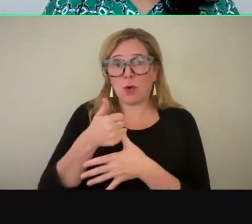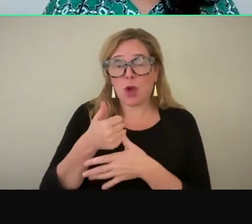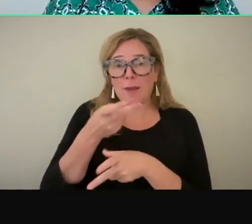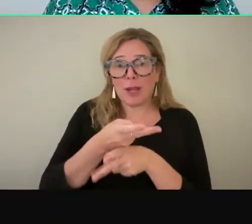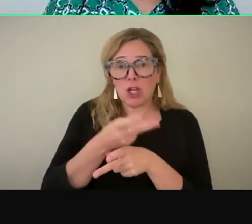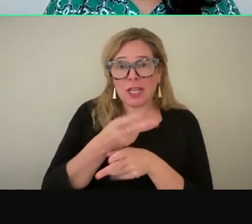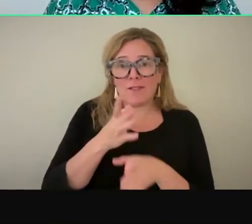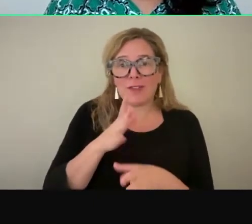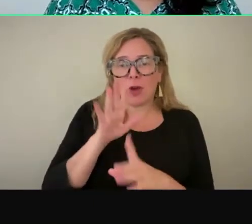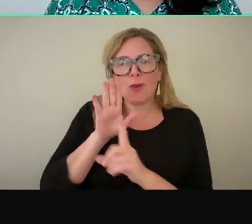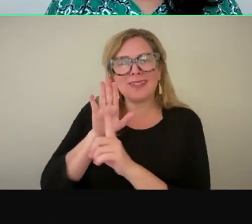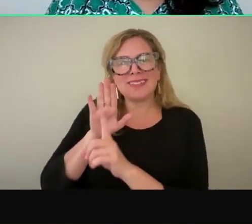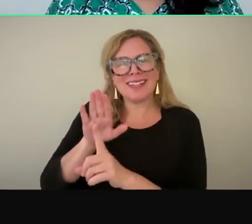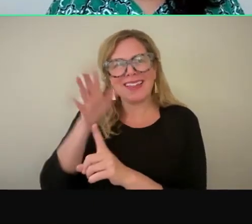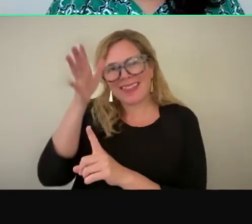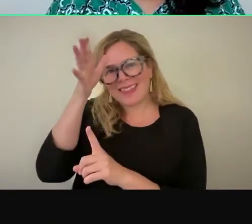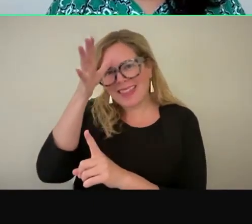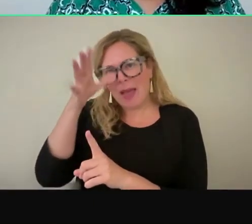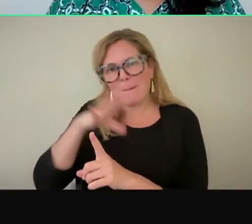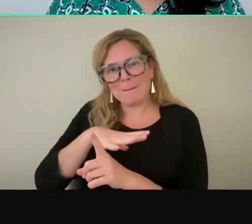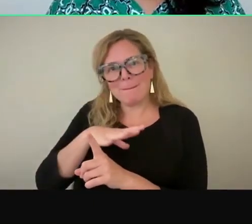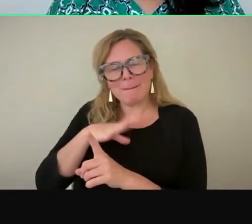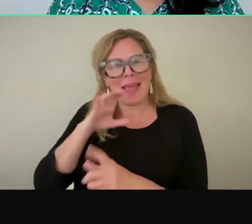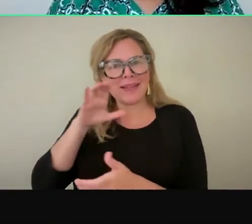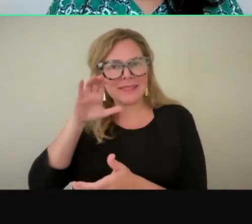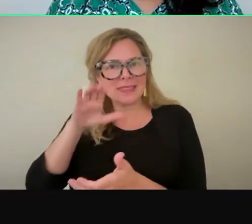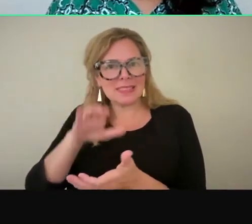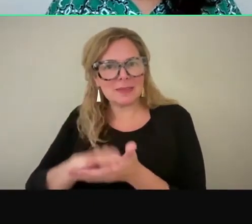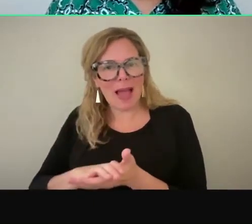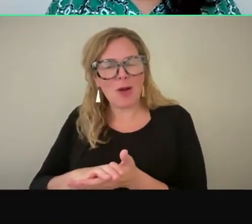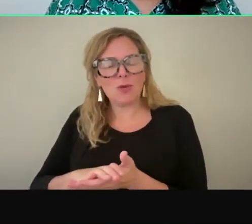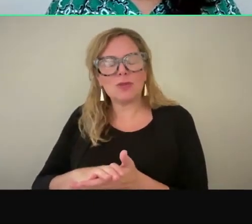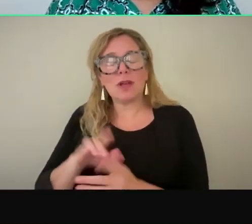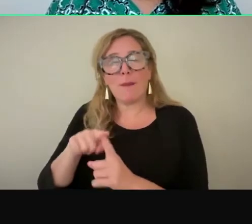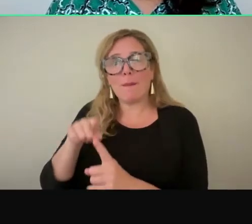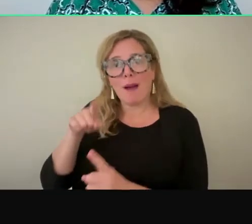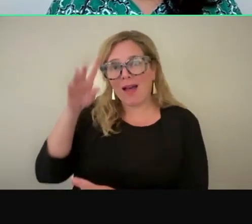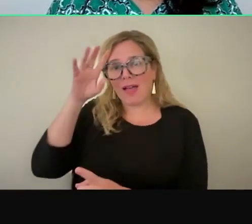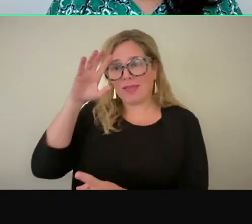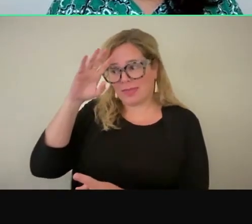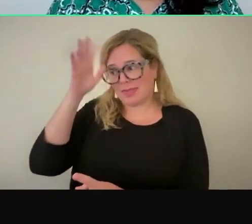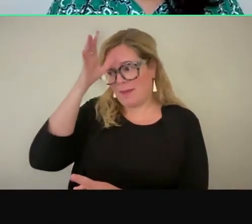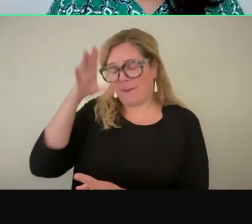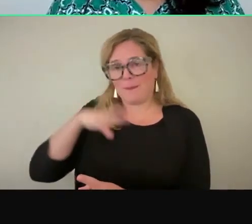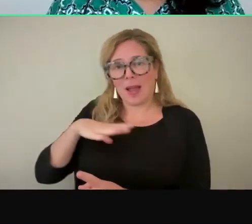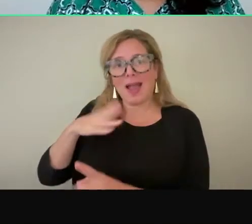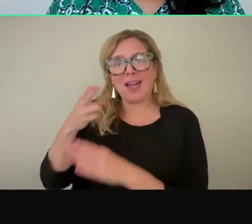she was a wheelchair user, and so it was difficult for her to get in the son's car with the veteran